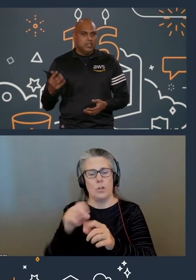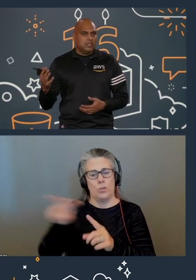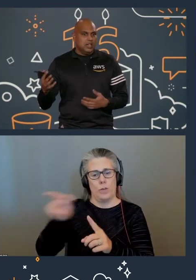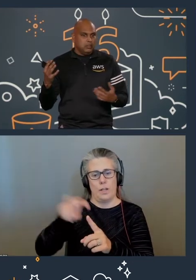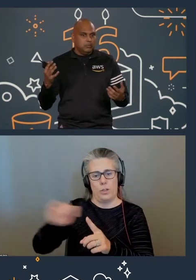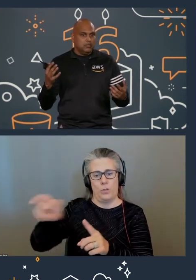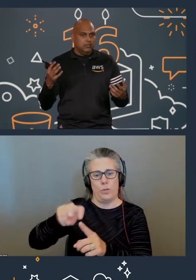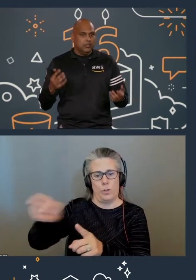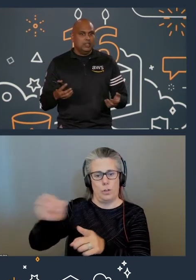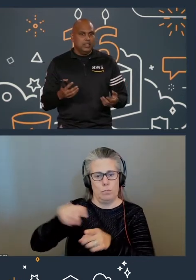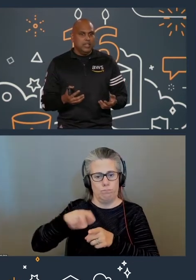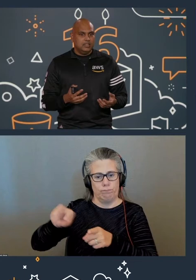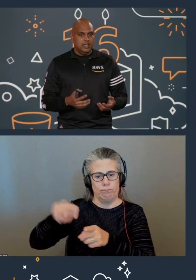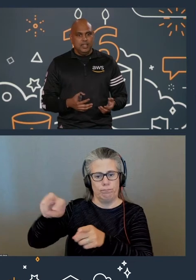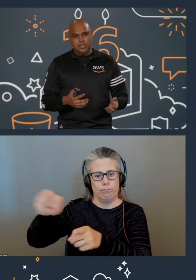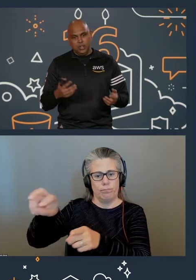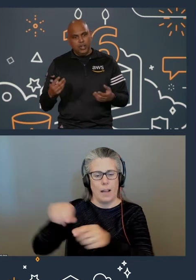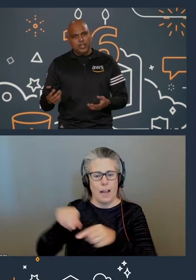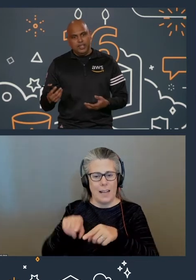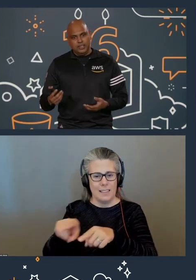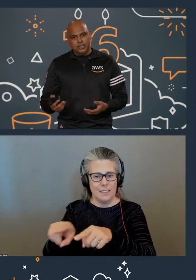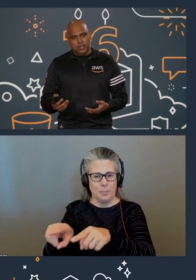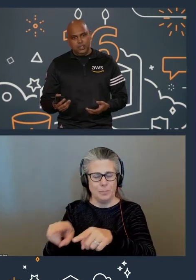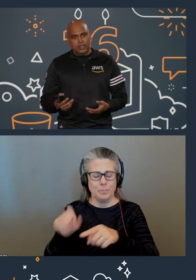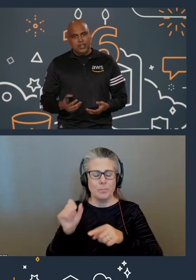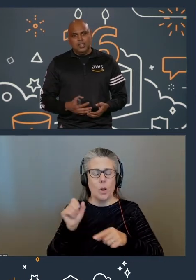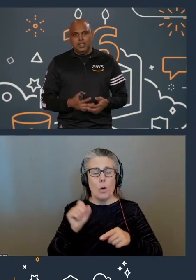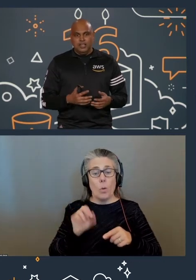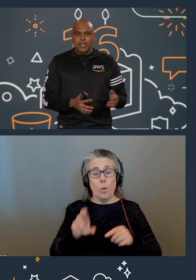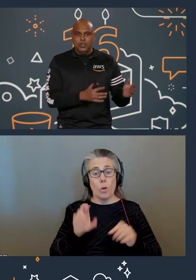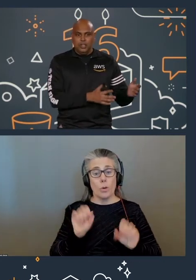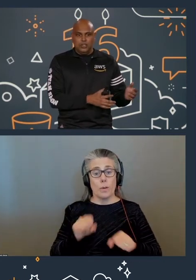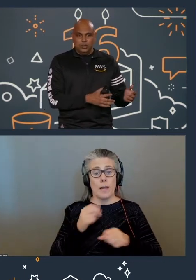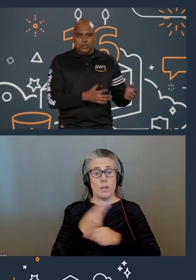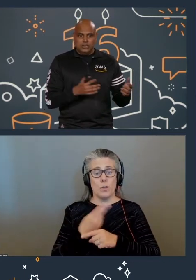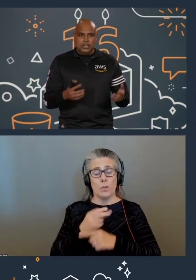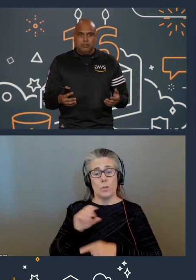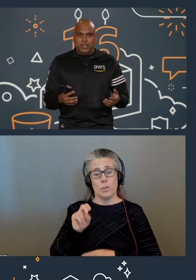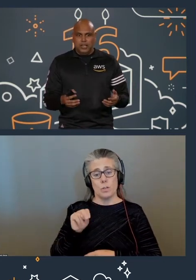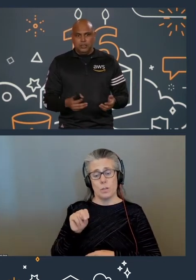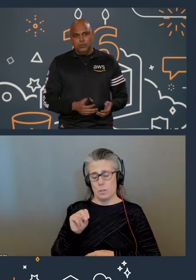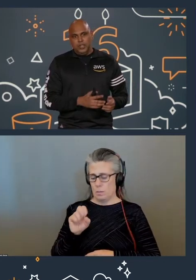which comes with DataSync agent already installed. And then, you can use the same mechanism,